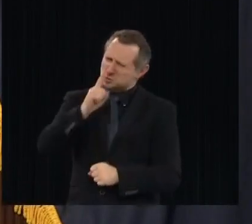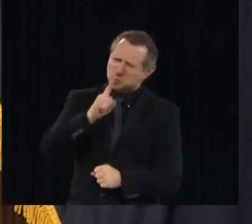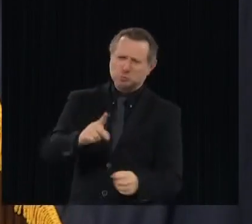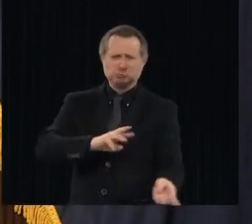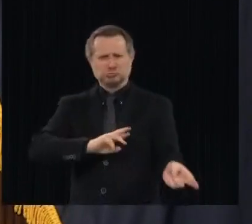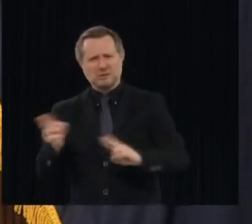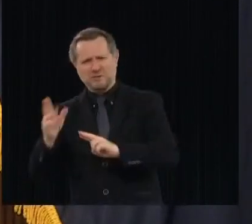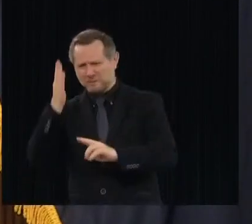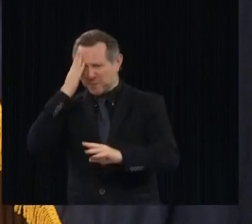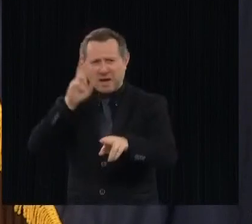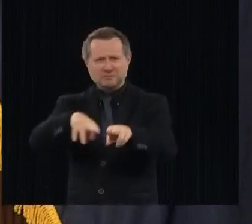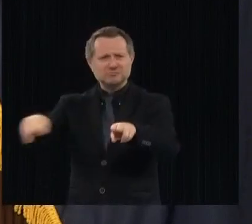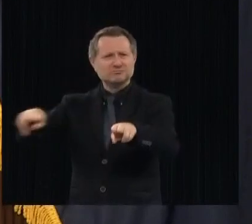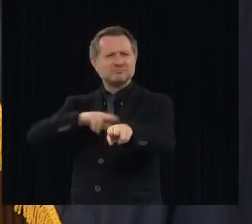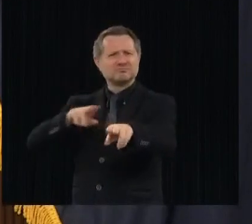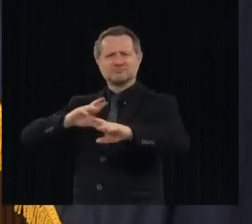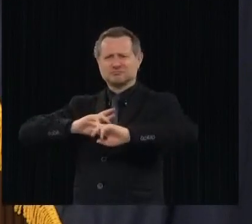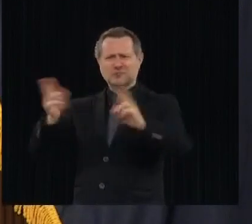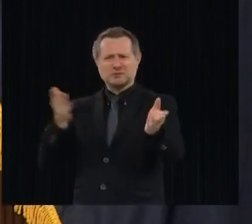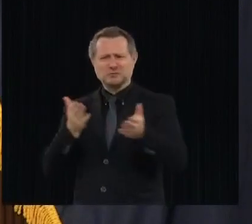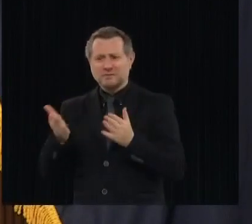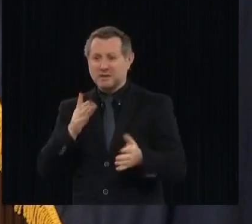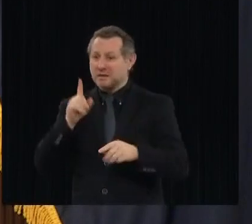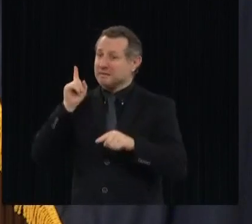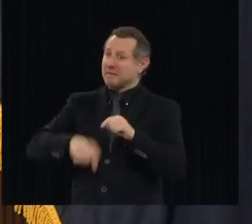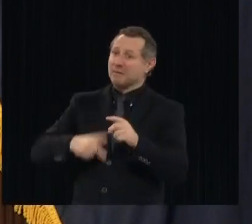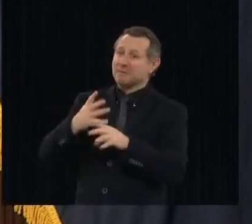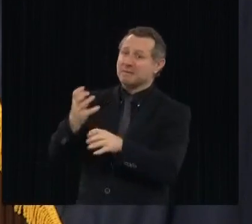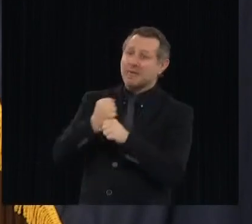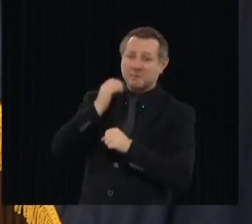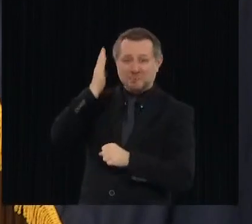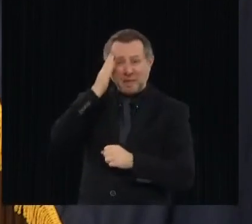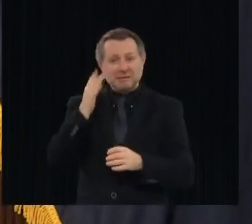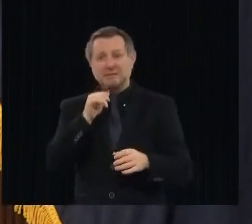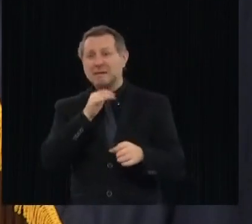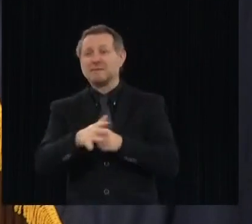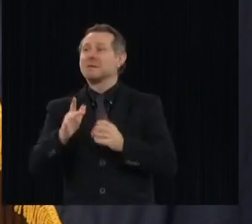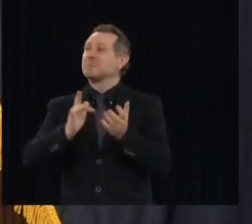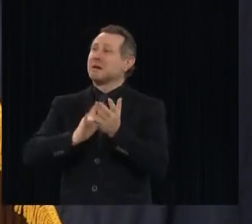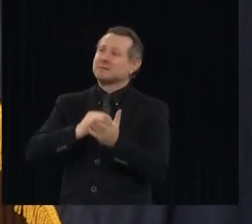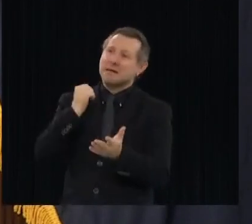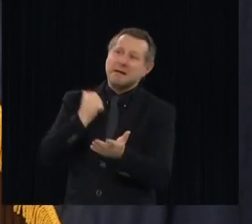NOTHING. WE WORKED IT OUT SO WE ALWAYS